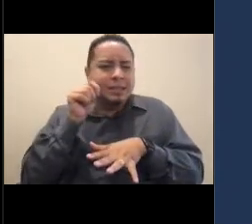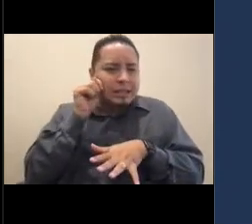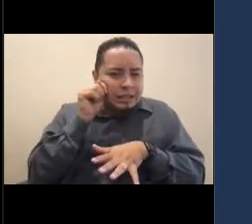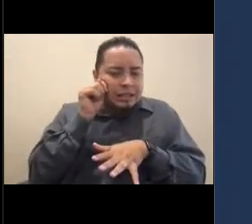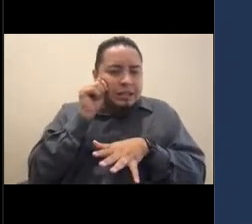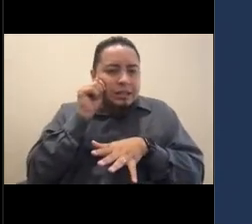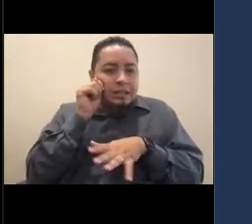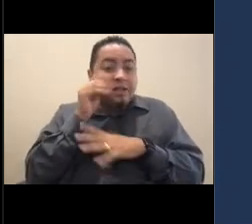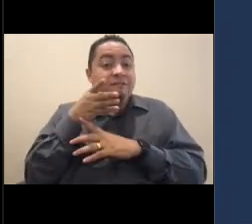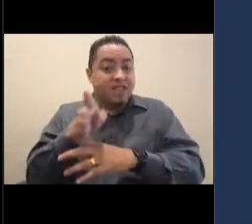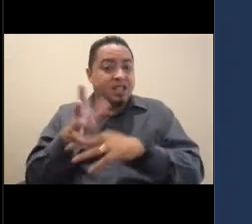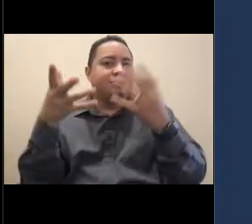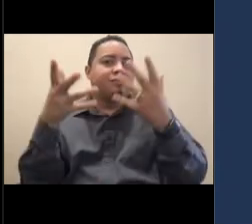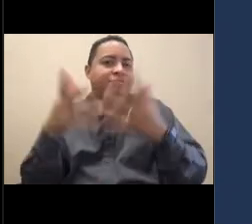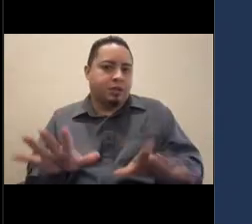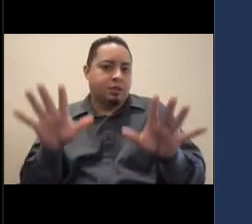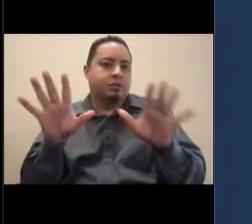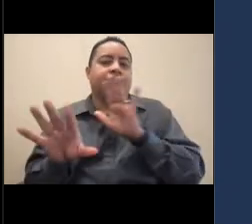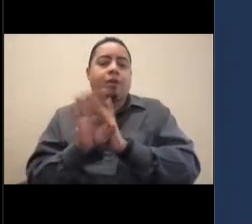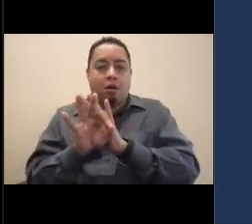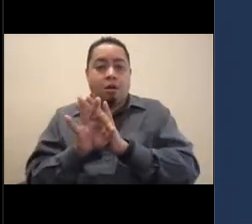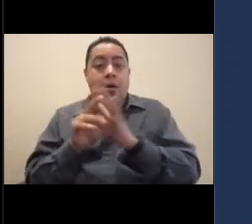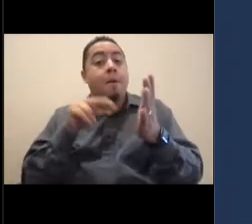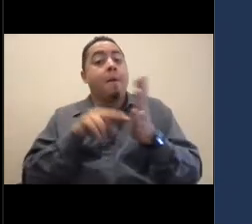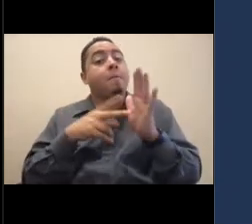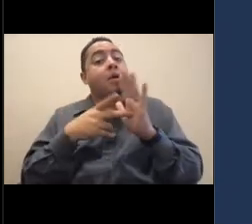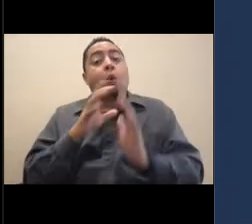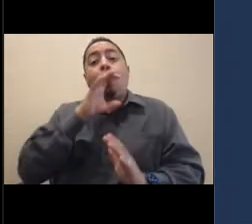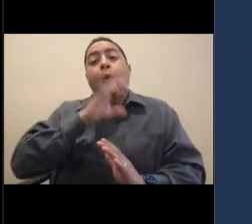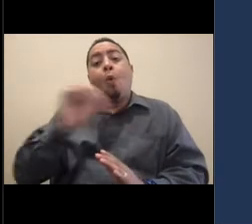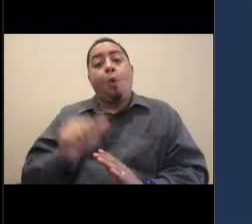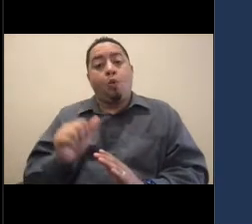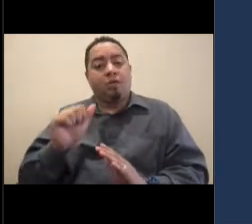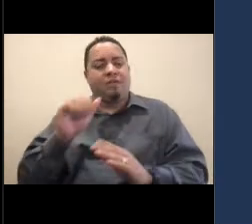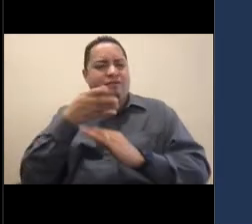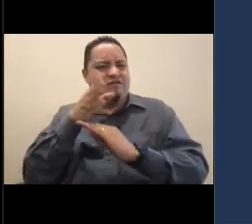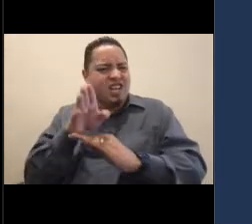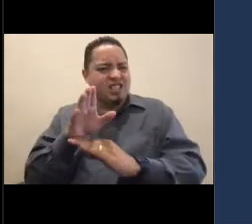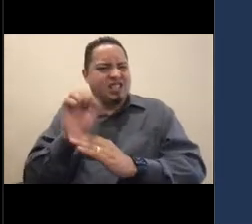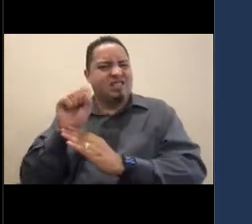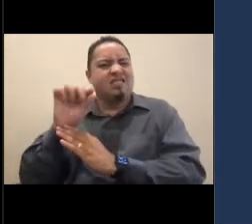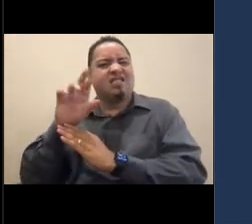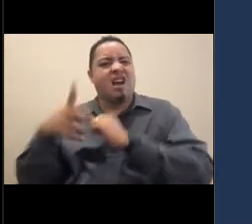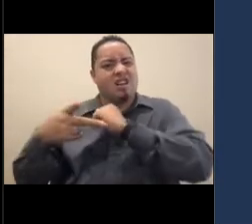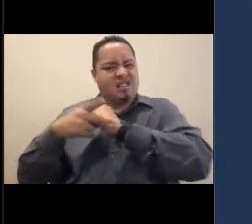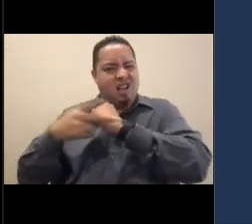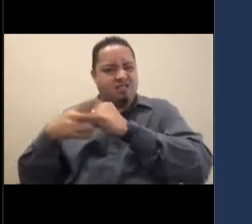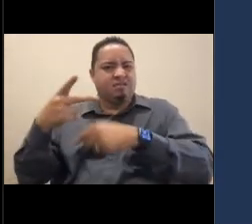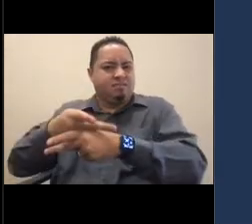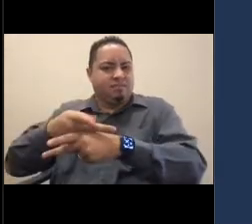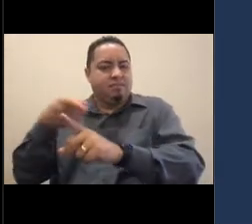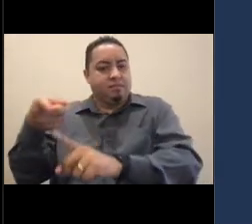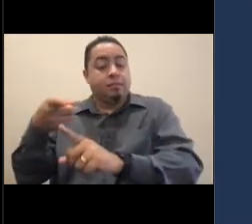Which meant that the eggs that were laid by these stocked fish, were hatching, surviving and growing.